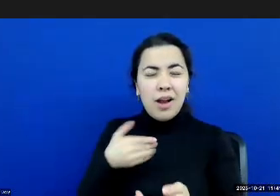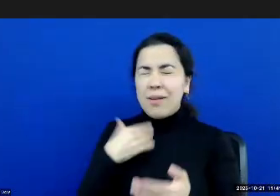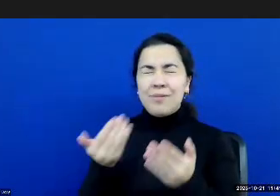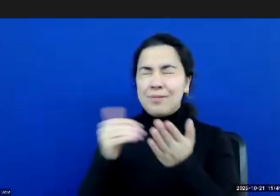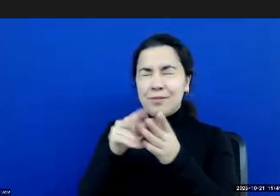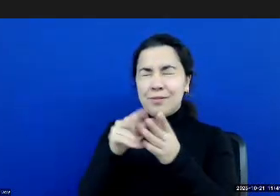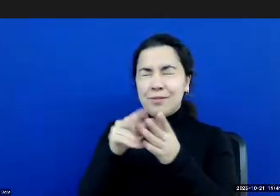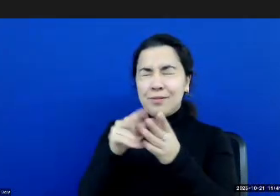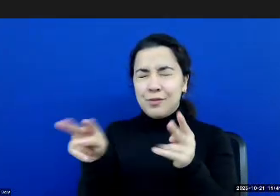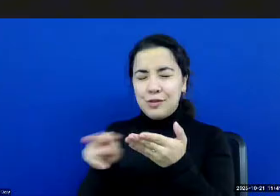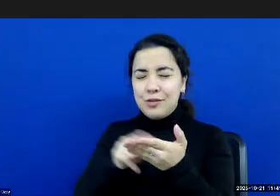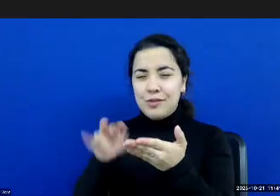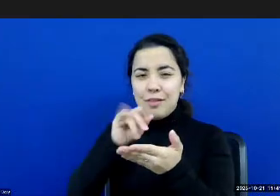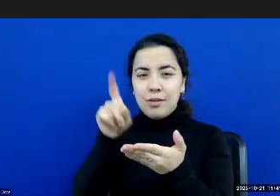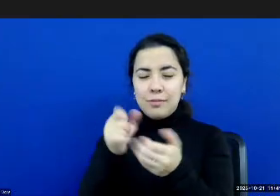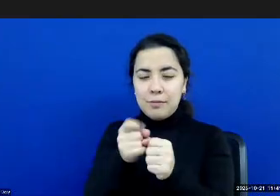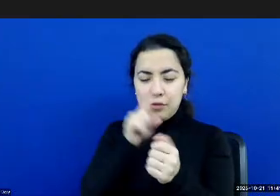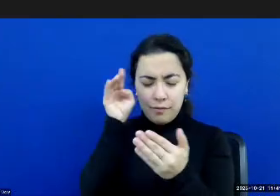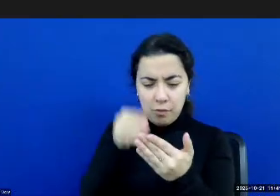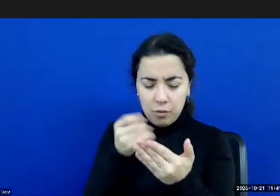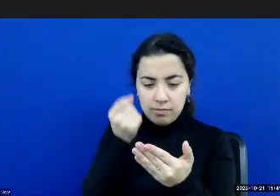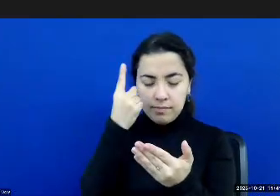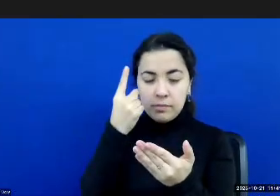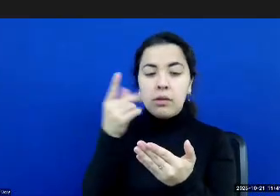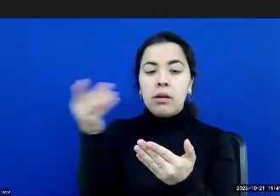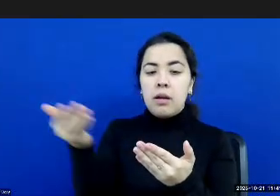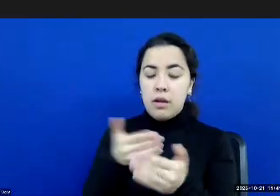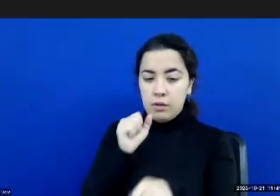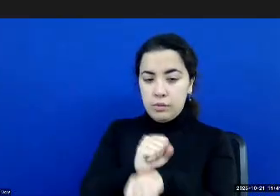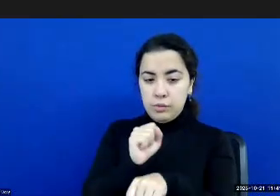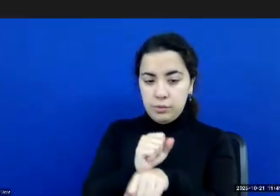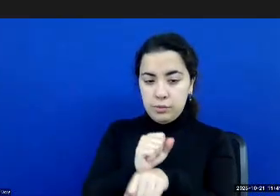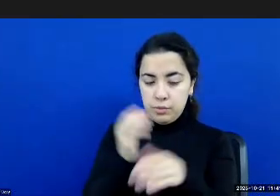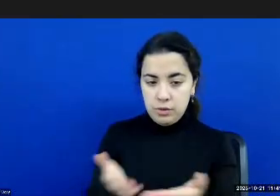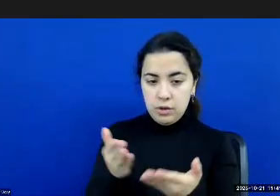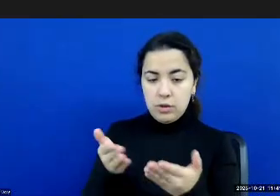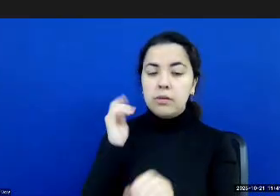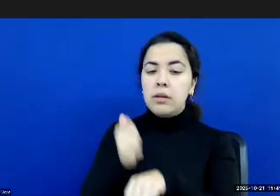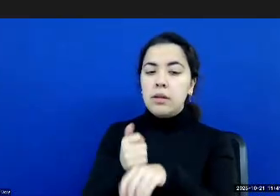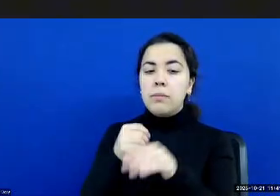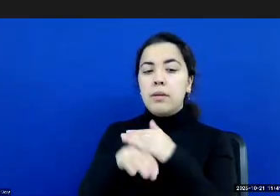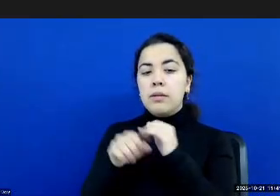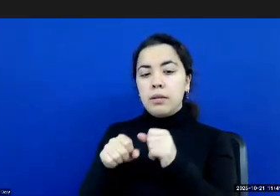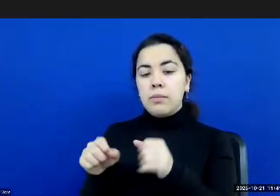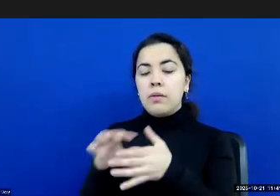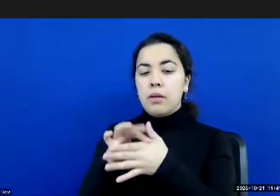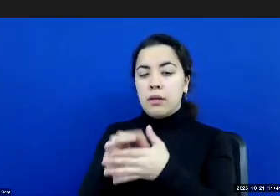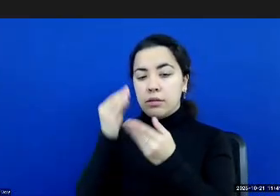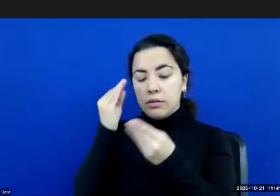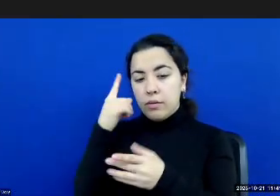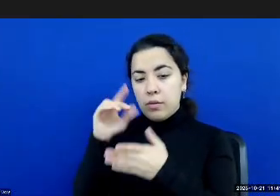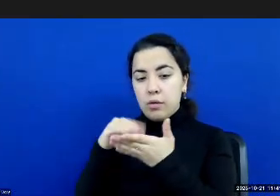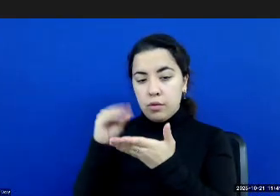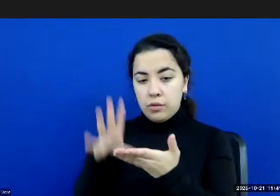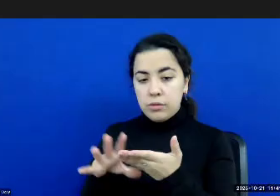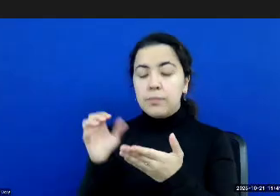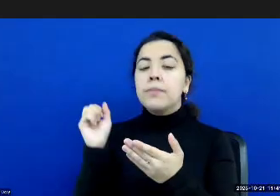Kathleen DeForest: I'm just rereading the question, trying to make sure that I'm focused in on it. Hired to work here, and that we must create accessible content for our learners.